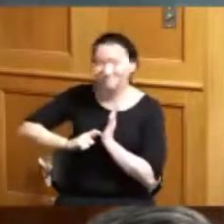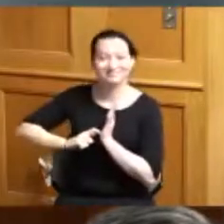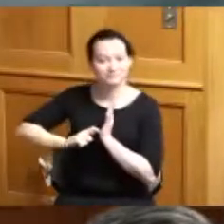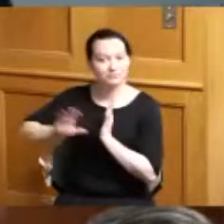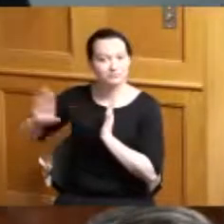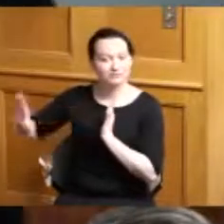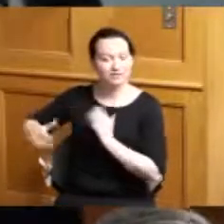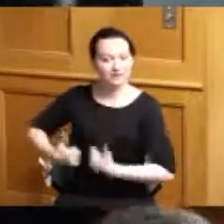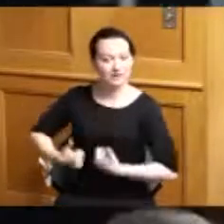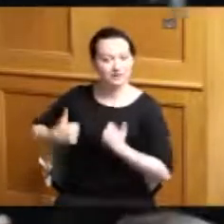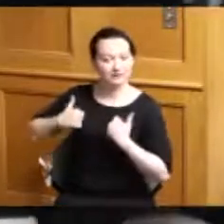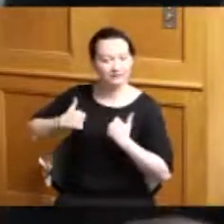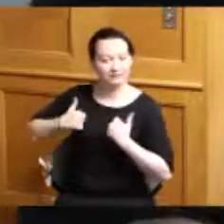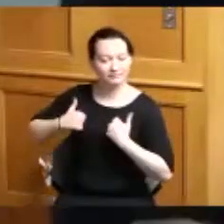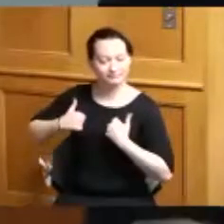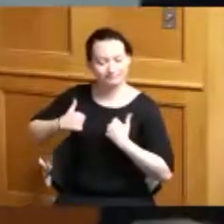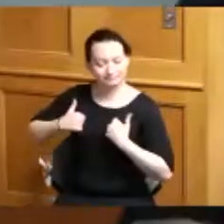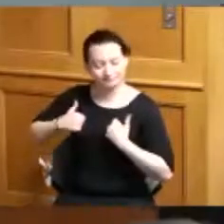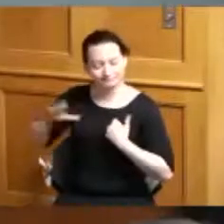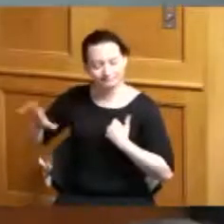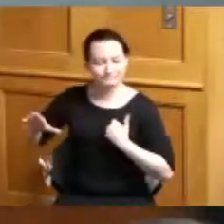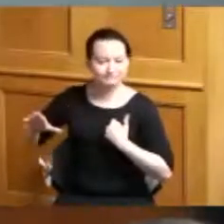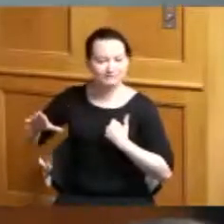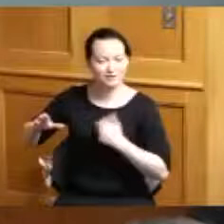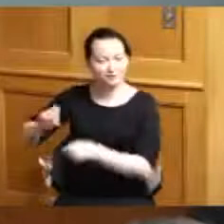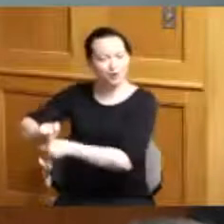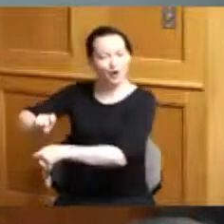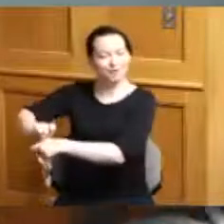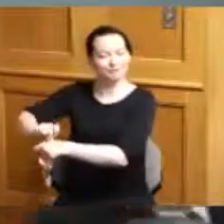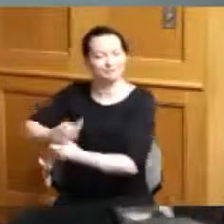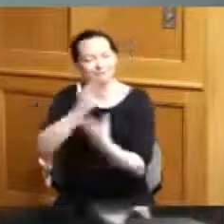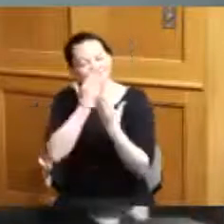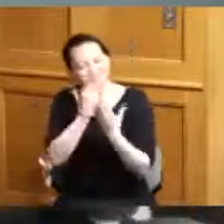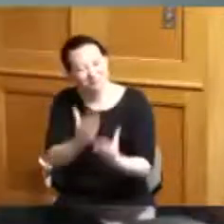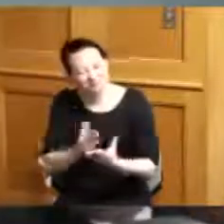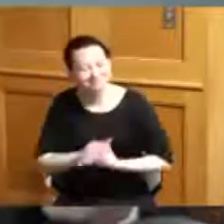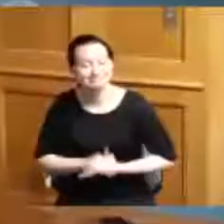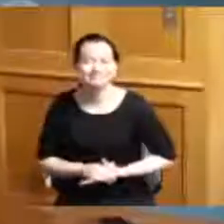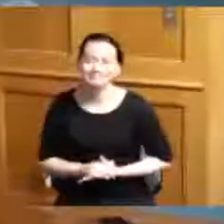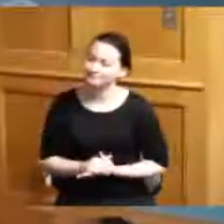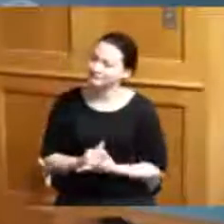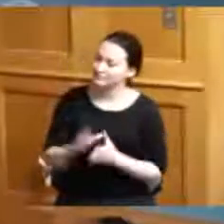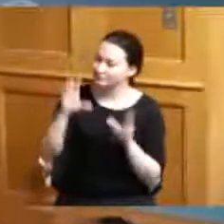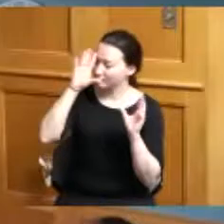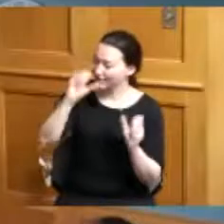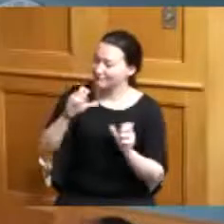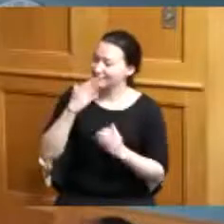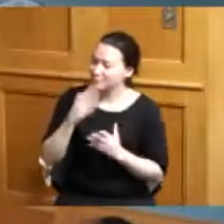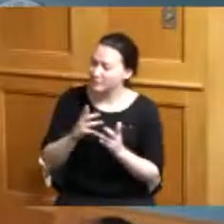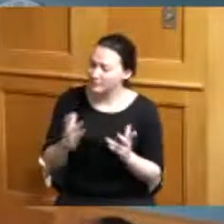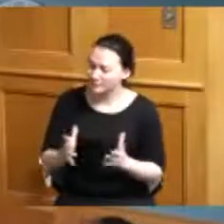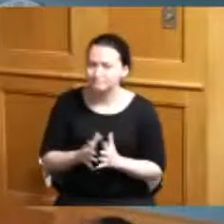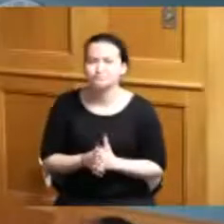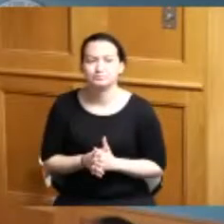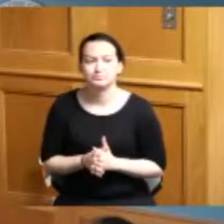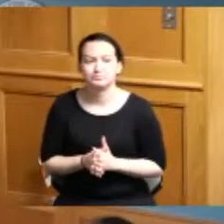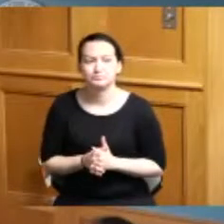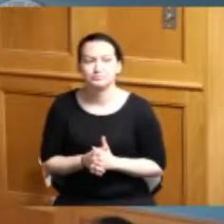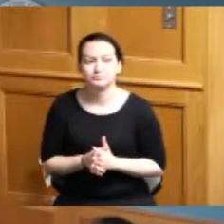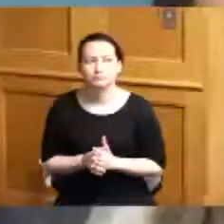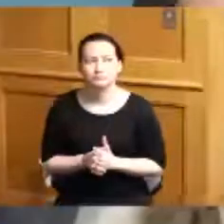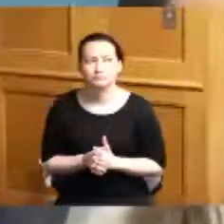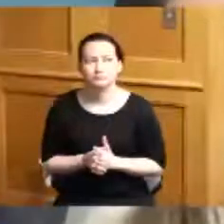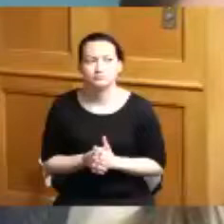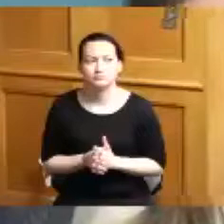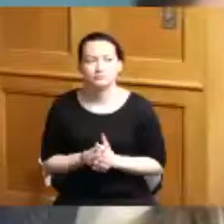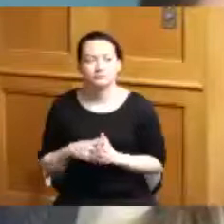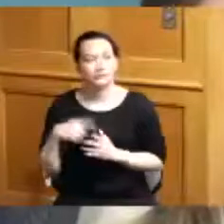his life and his legacy so thank you thank you very much it's always I think great when you